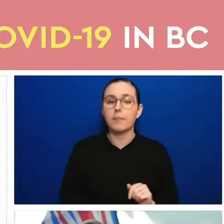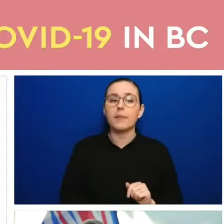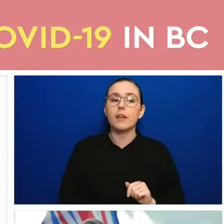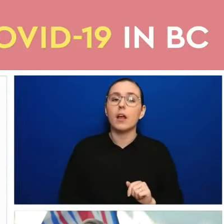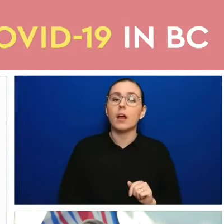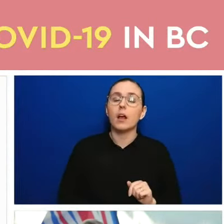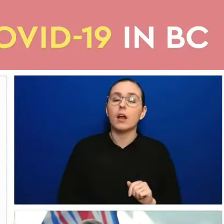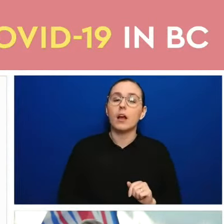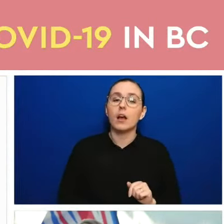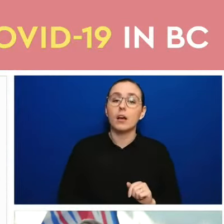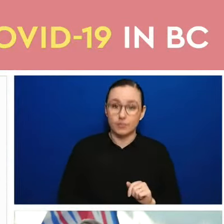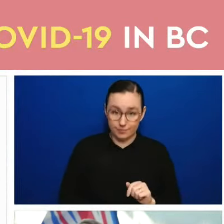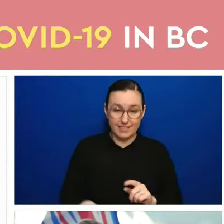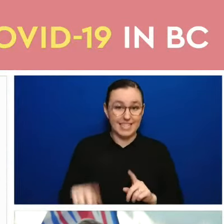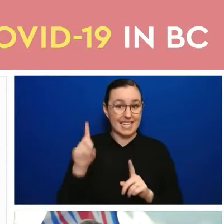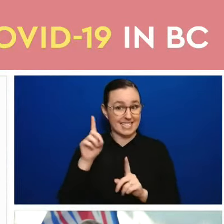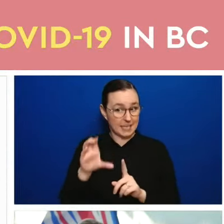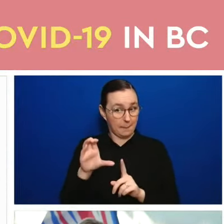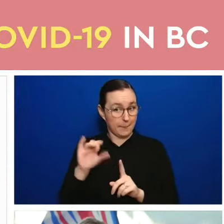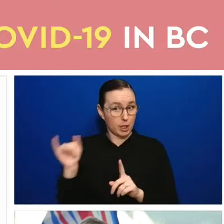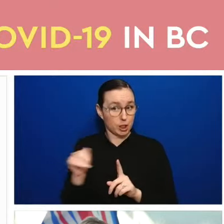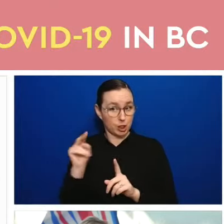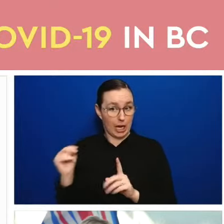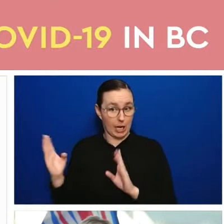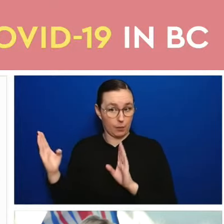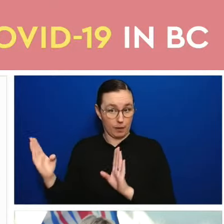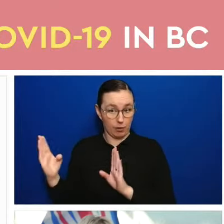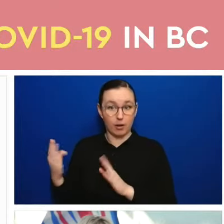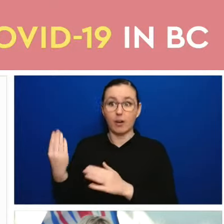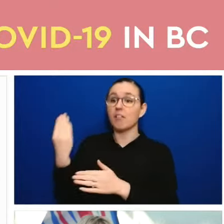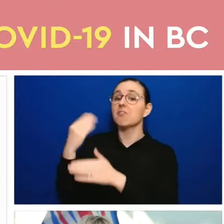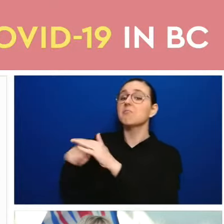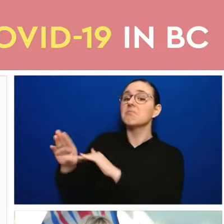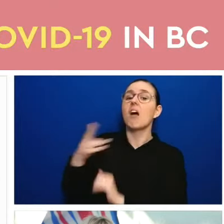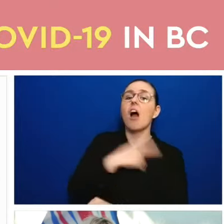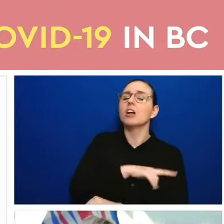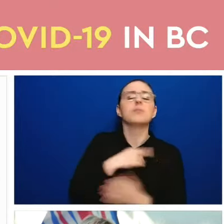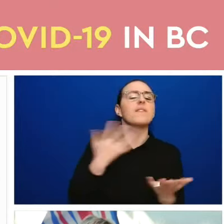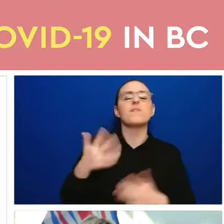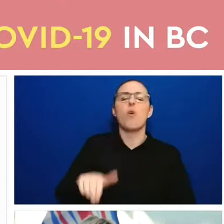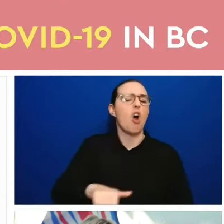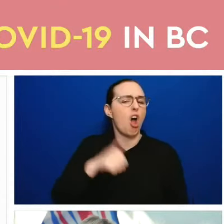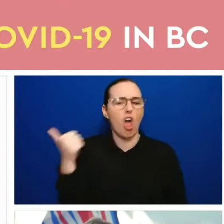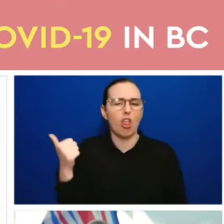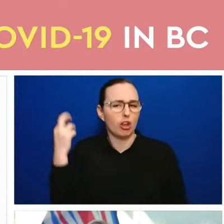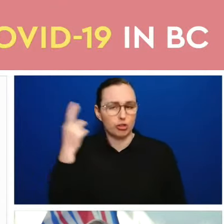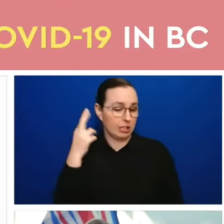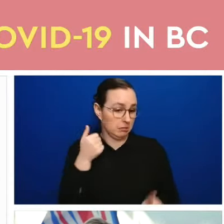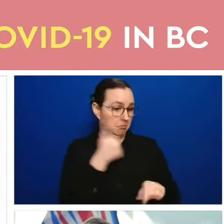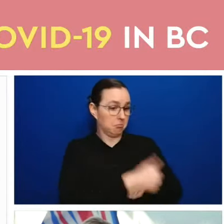And over the period of time that we looked at in December and January, there were